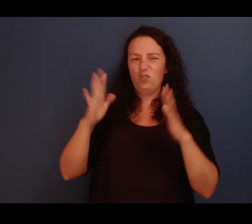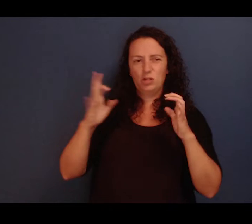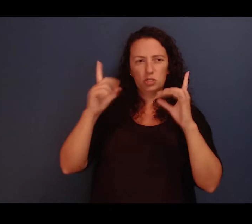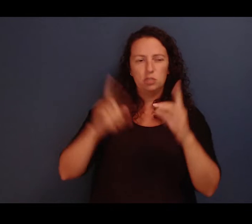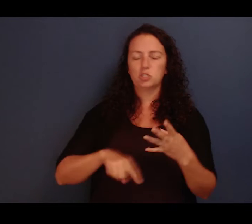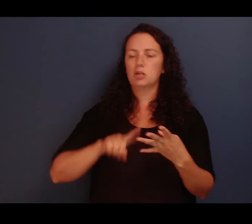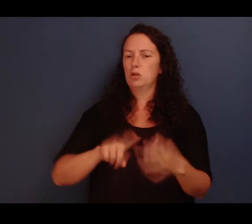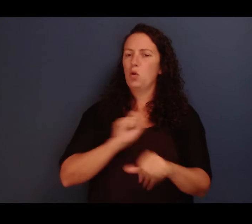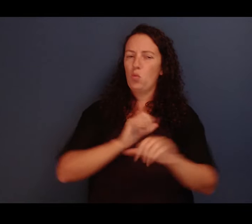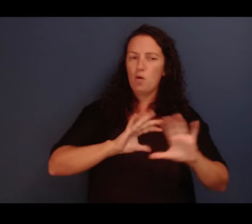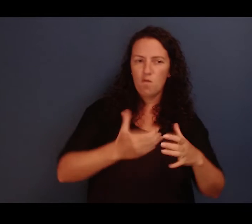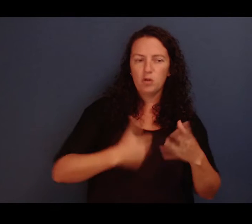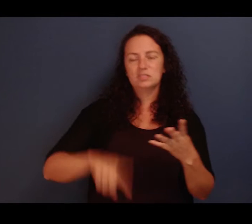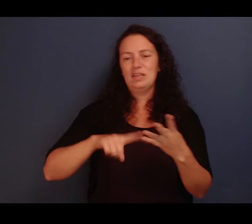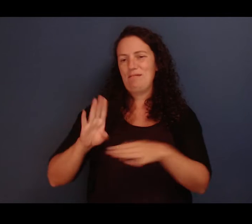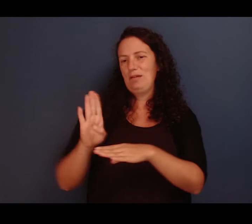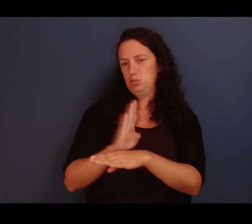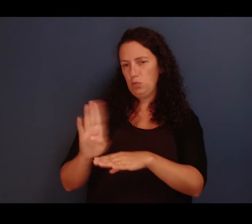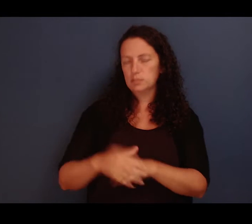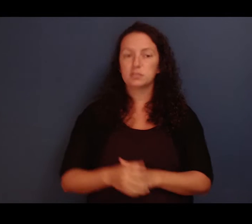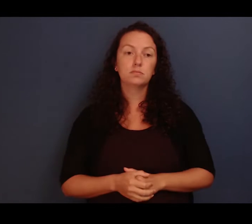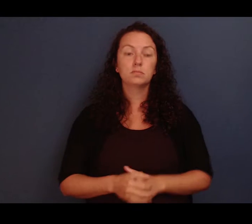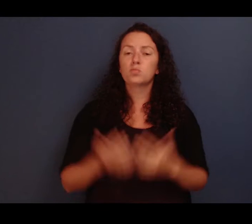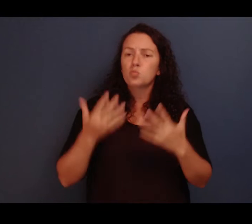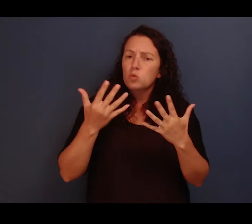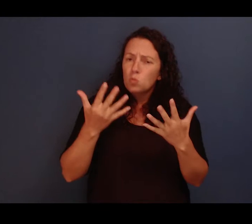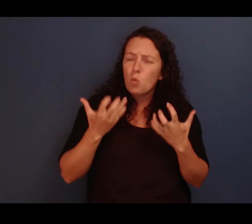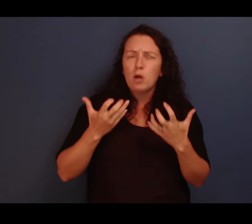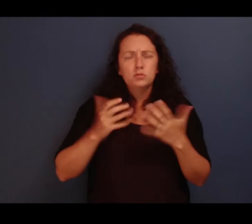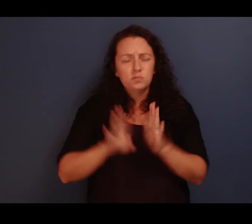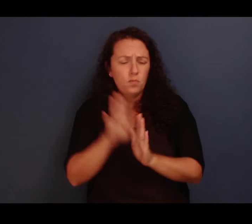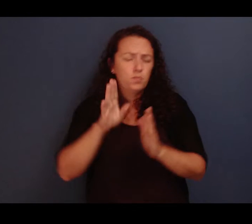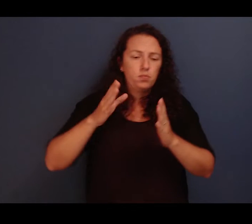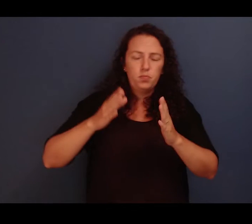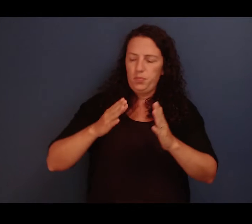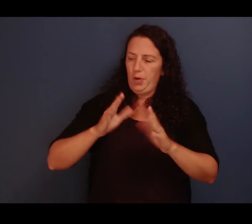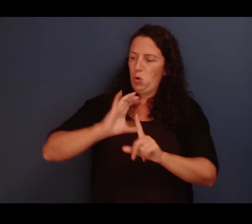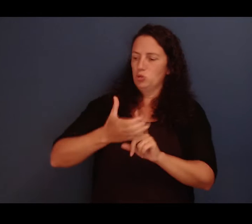and enterprise. We aspire to create a culture of learning that centers students’ sense